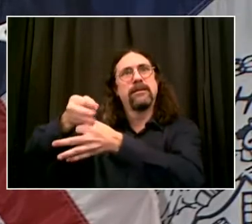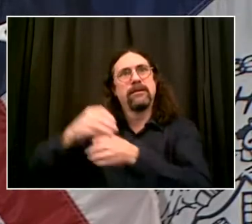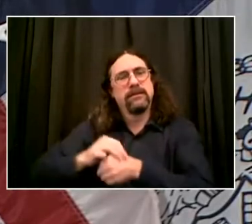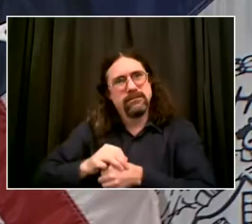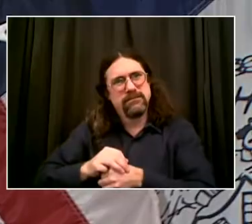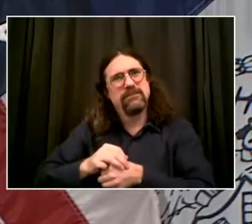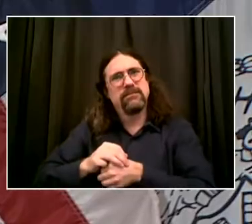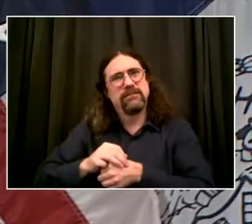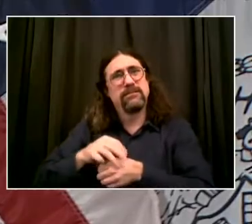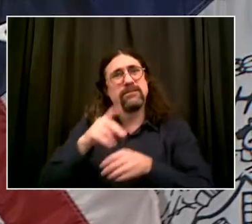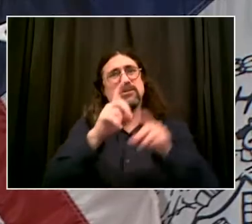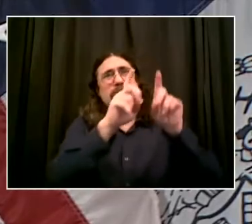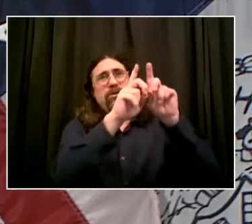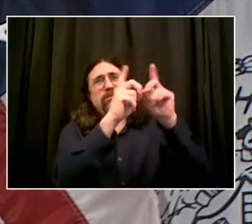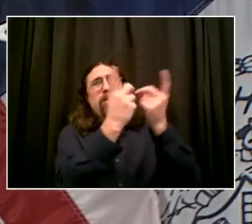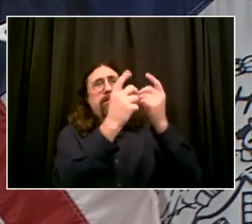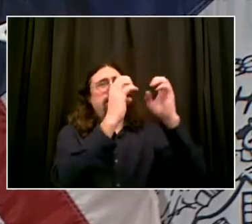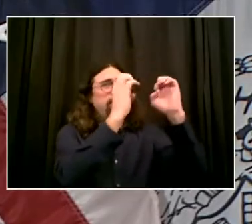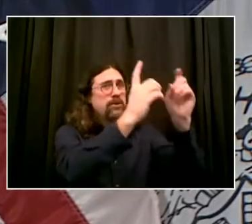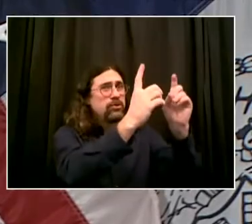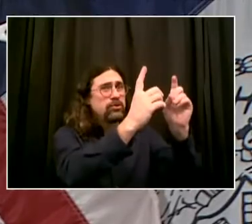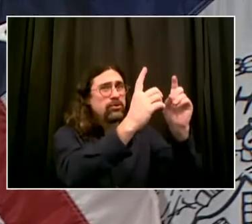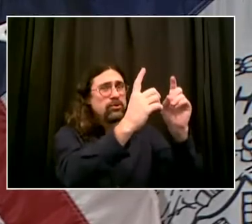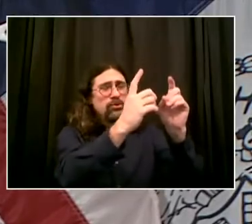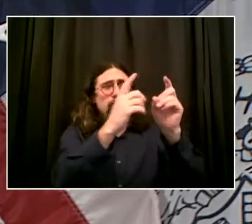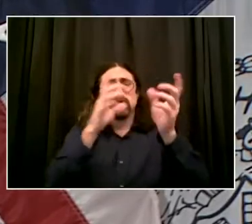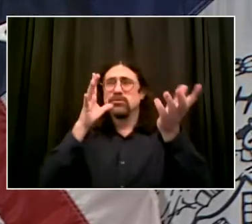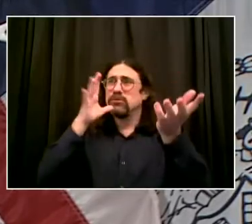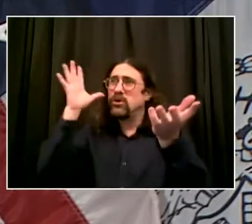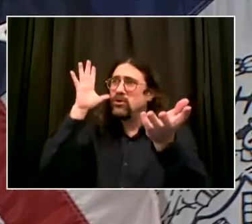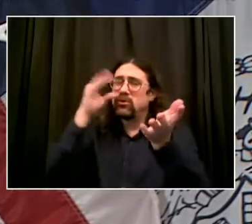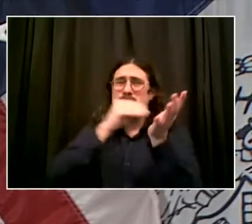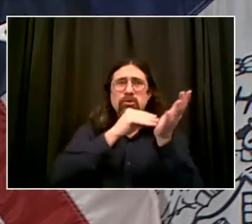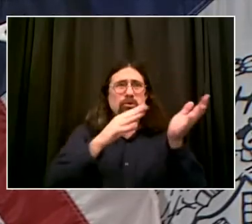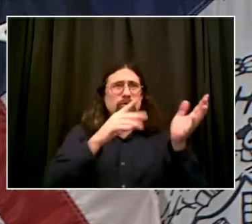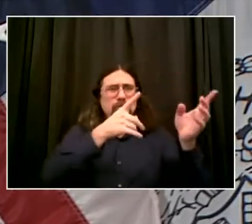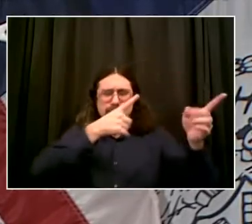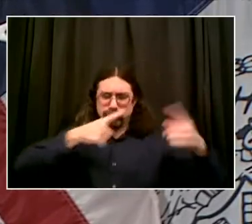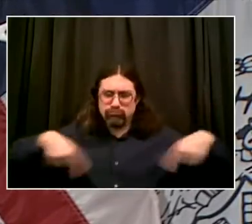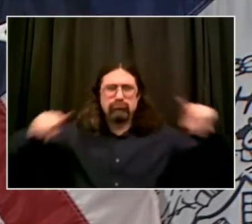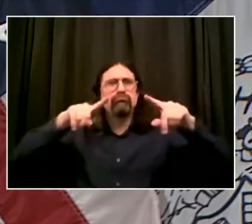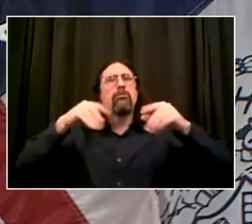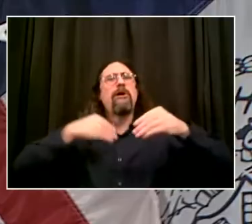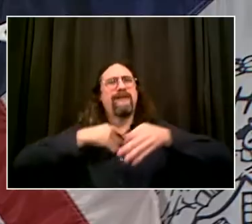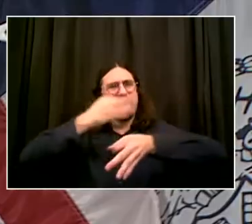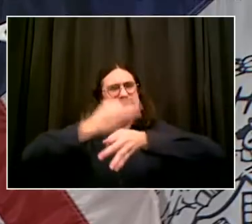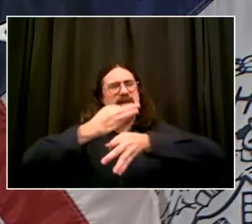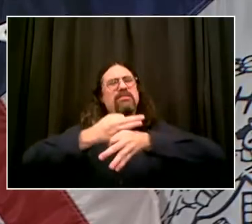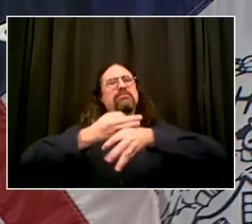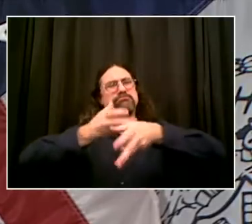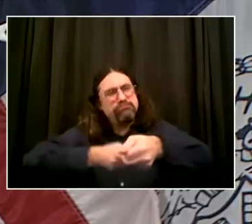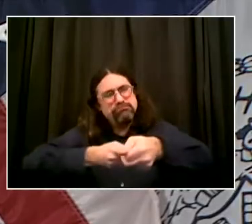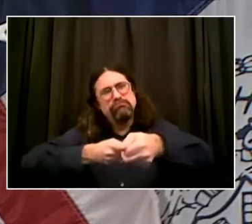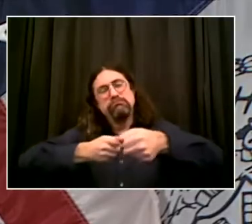EDUDUACTORS TO REACH OUR KIDS. IF WE ARE THERE FOR THEM EVERY